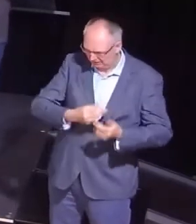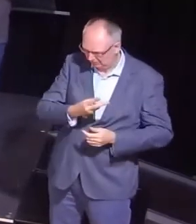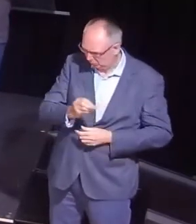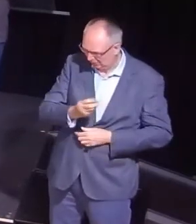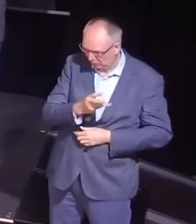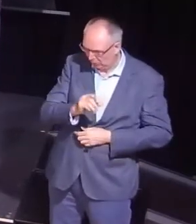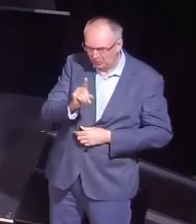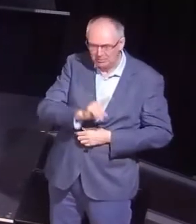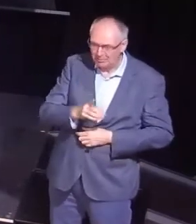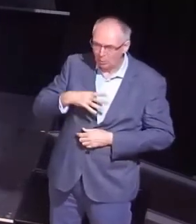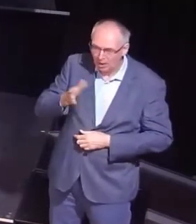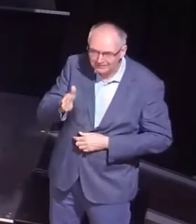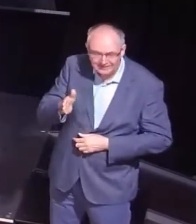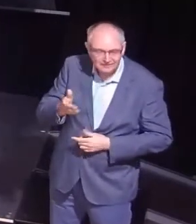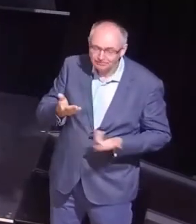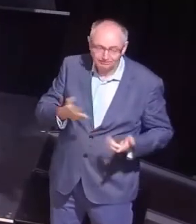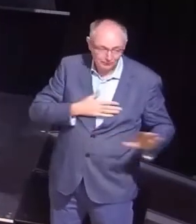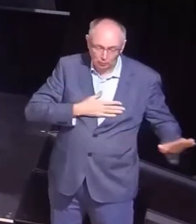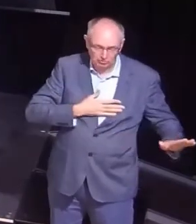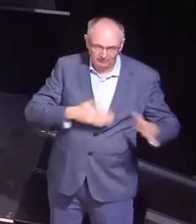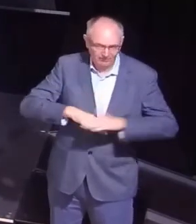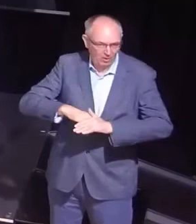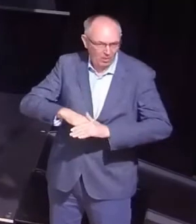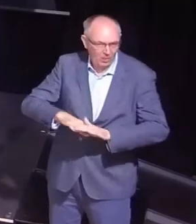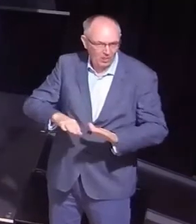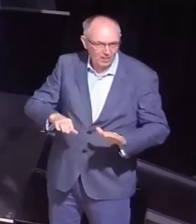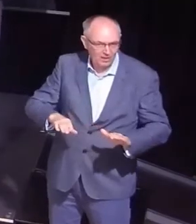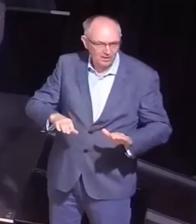that wanted to come and we didn't have enough space. We're fixing that next time around.